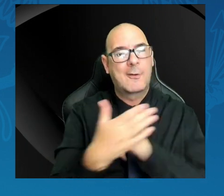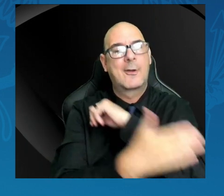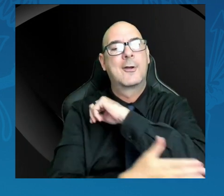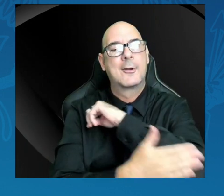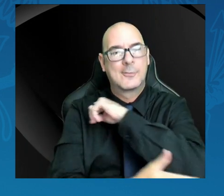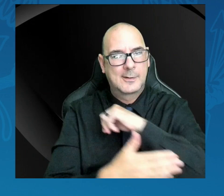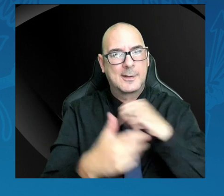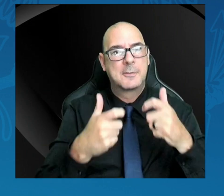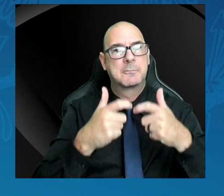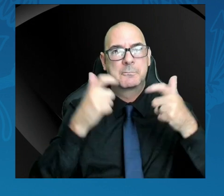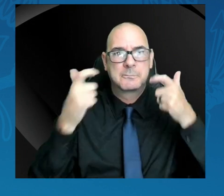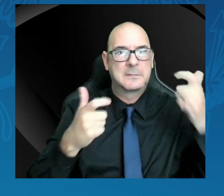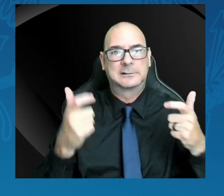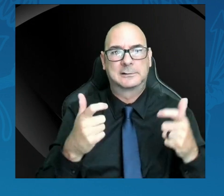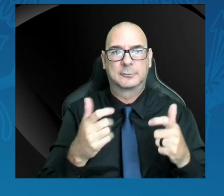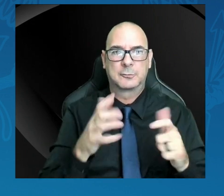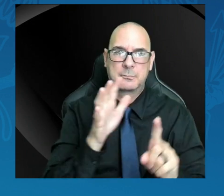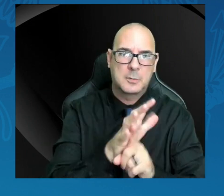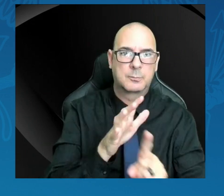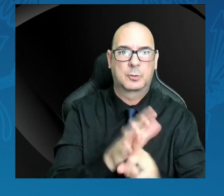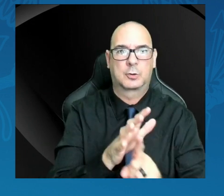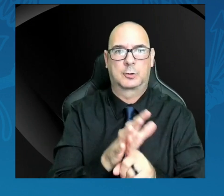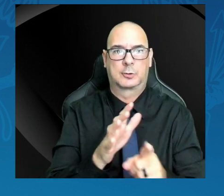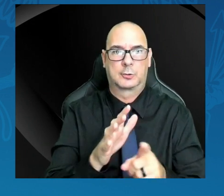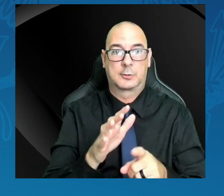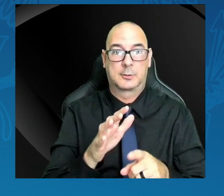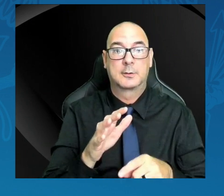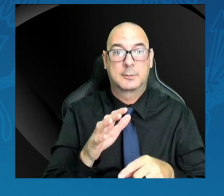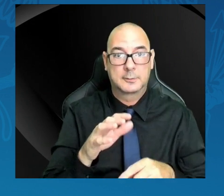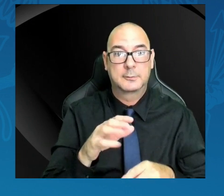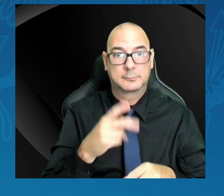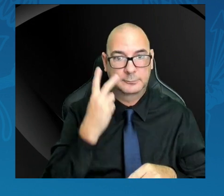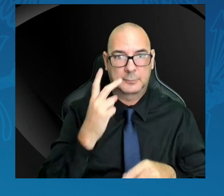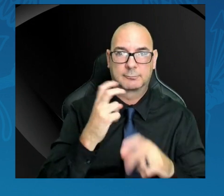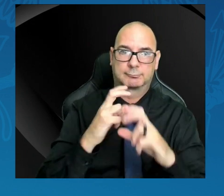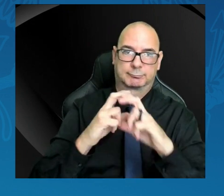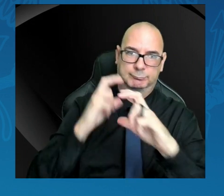How about that? Every day. So, yes, and let's applaud because it gets them